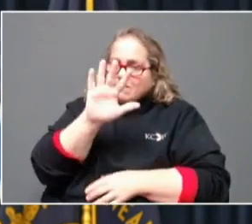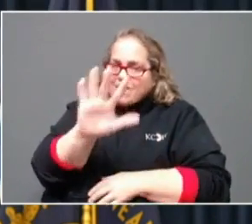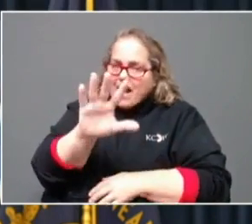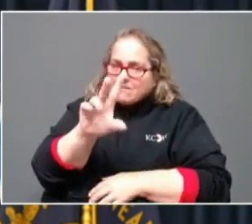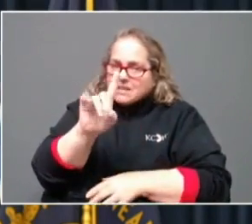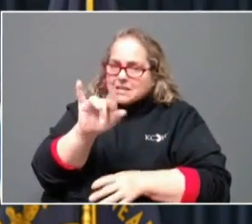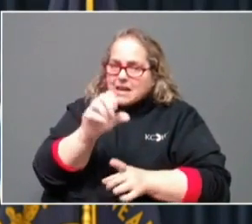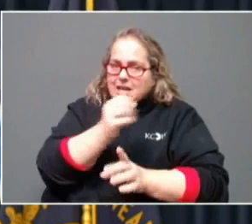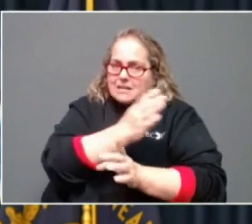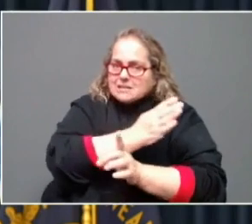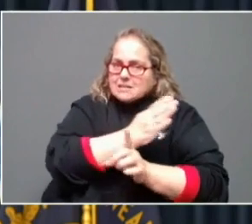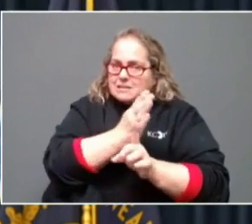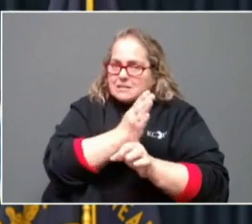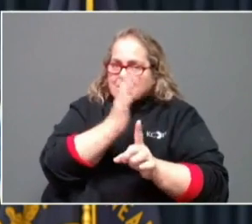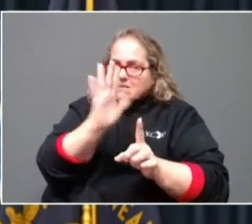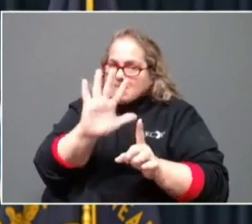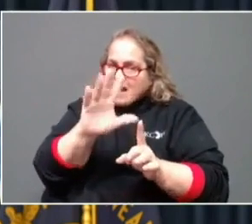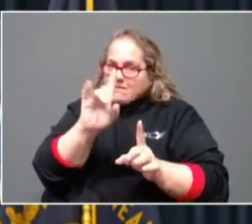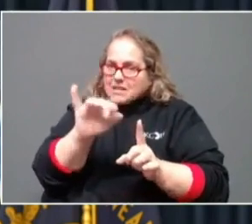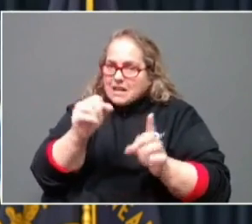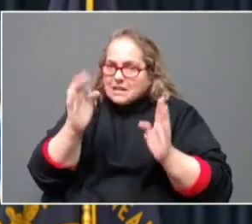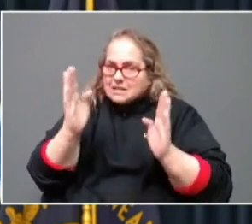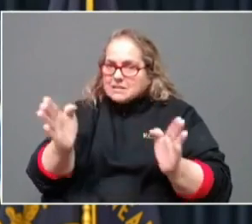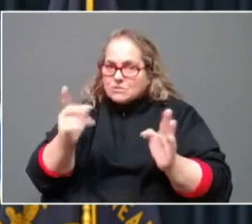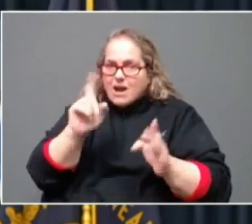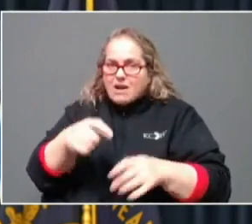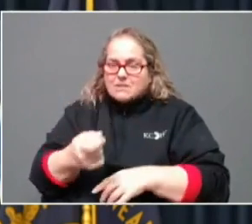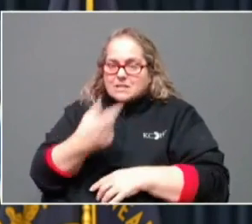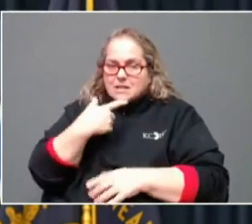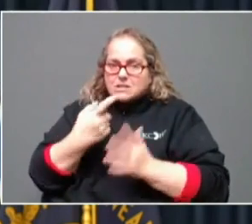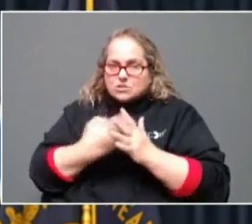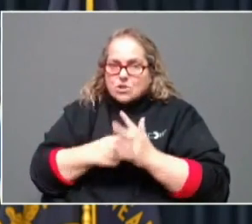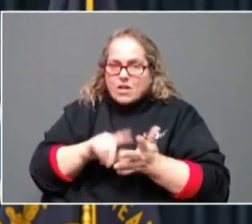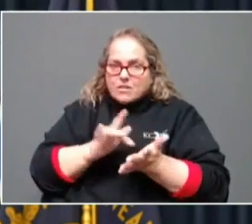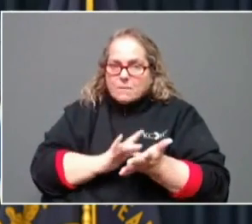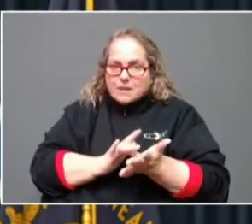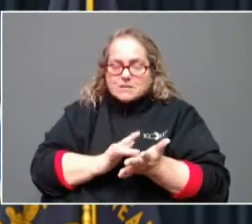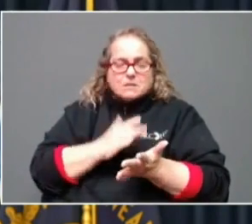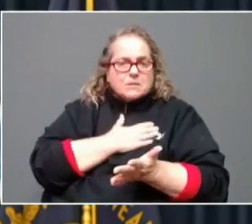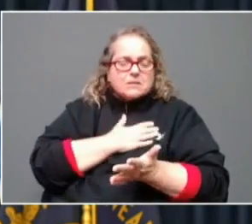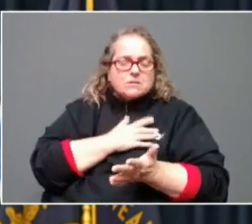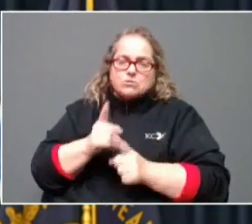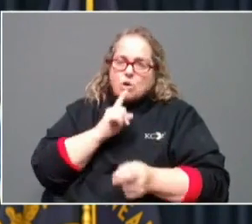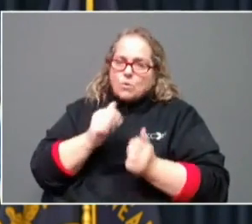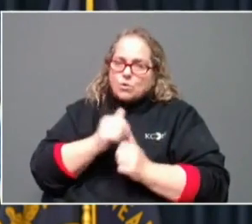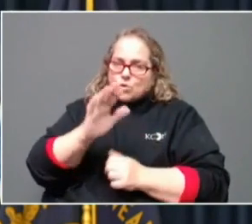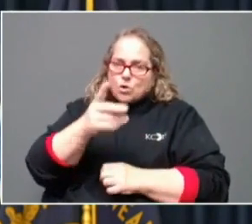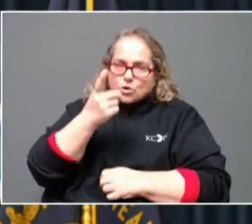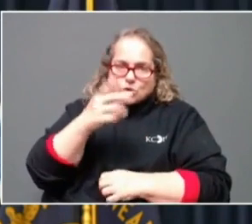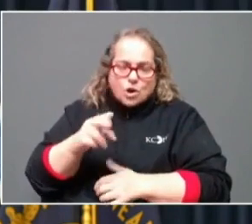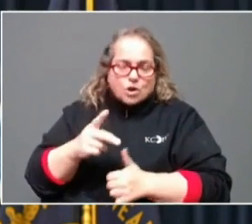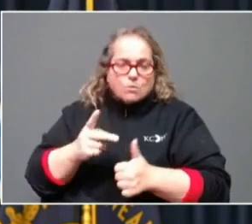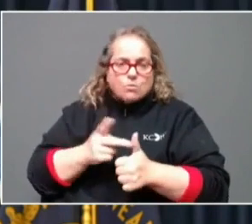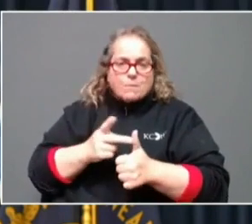test. If you have no symptoms, please talk to your doctor, talk to your primary care provider, you have to have a prescription from a physician